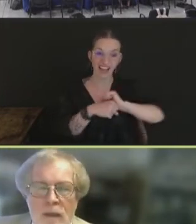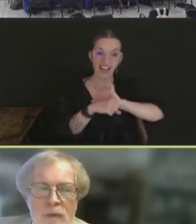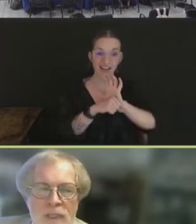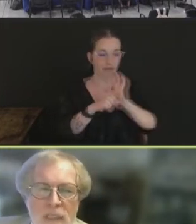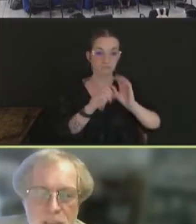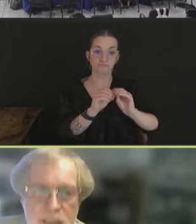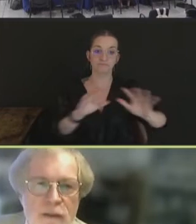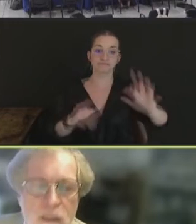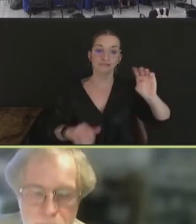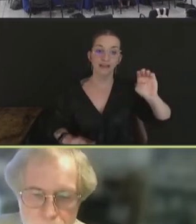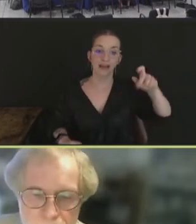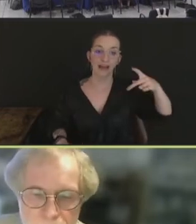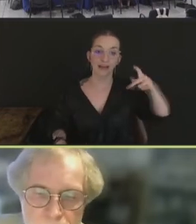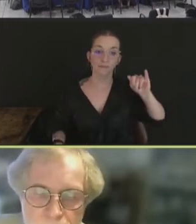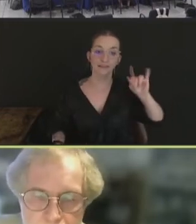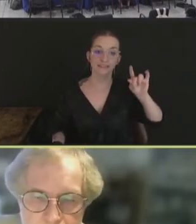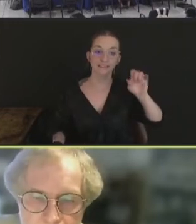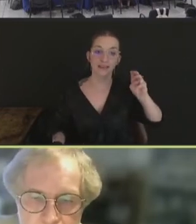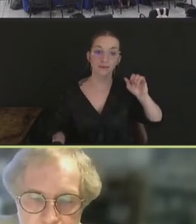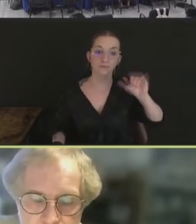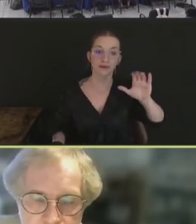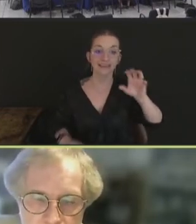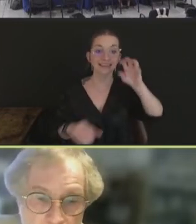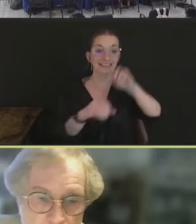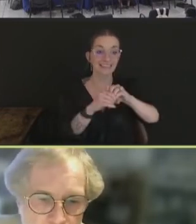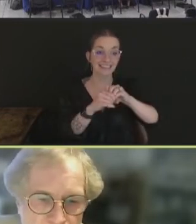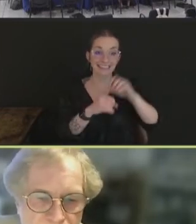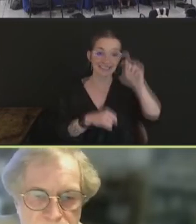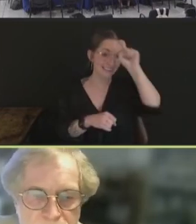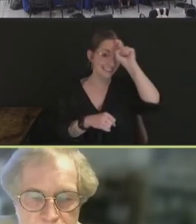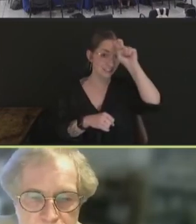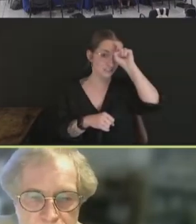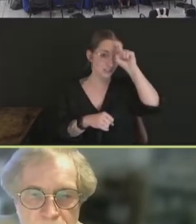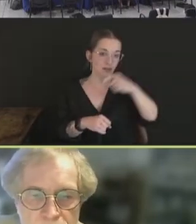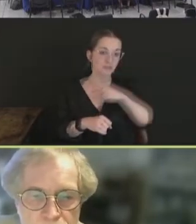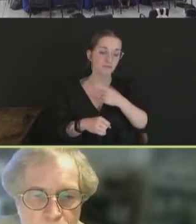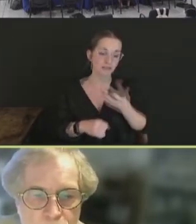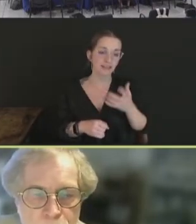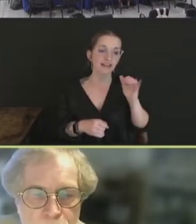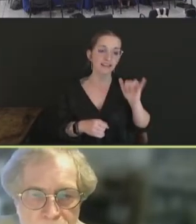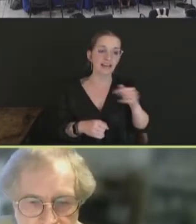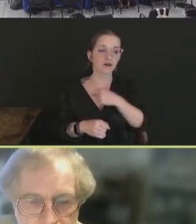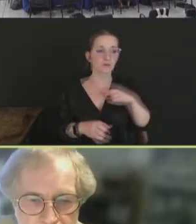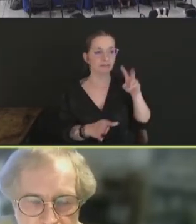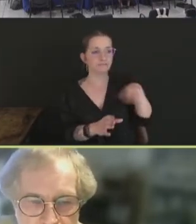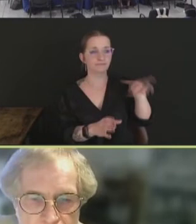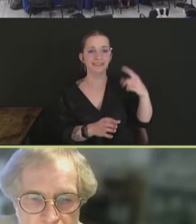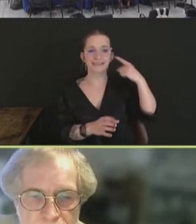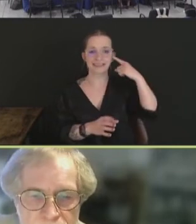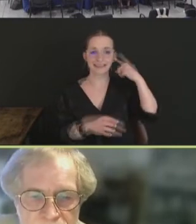was initially thought to be wild poliovirus type two. So pay attention here.